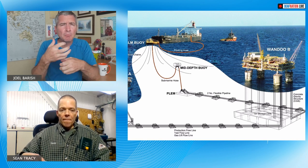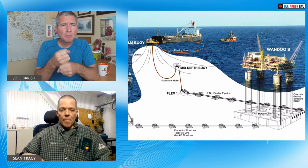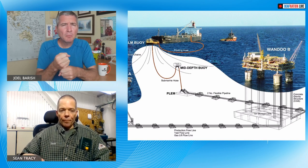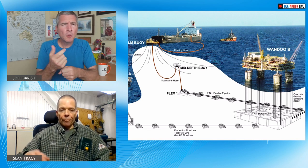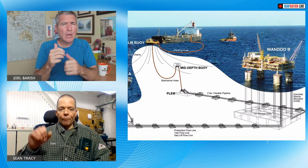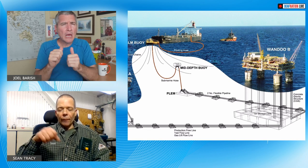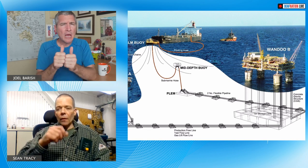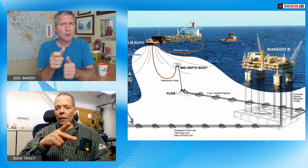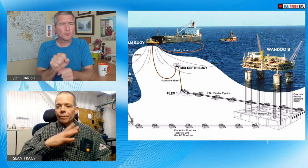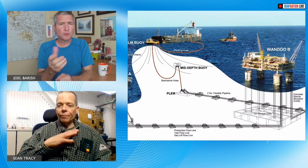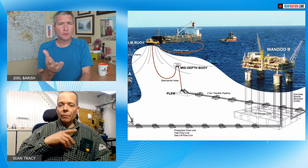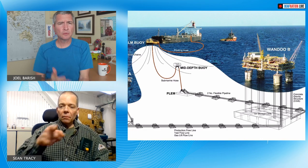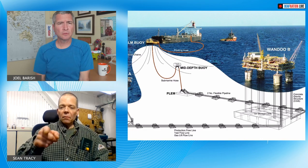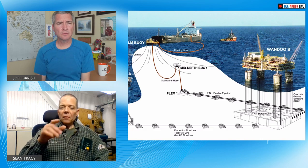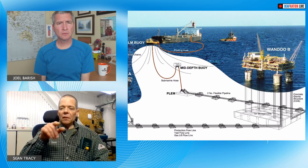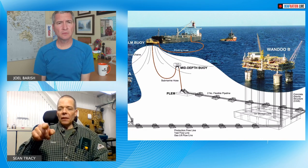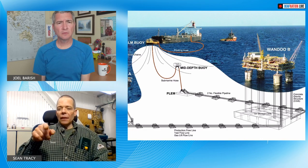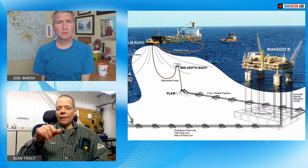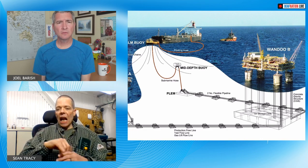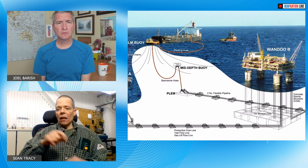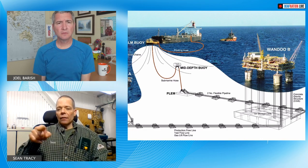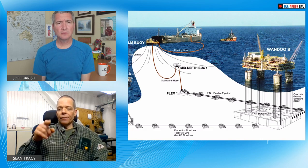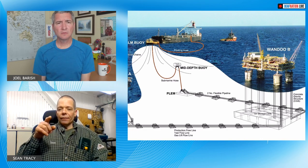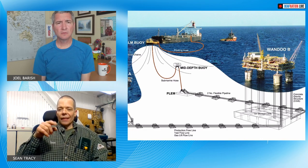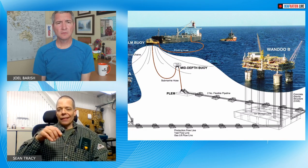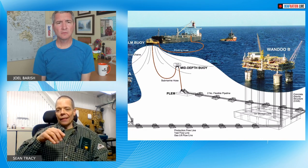and what it entails? In this picture,